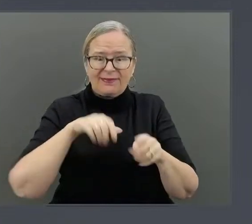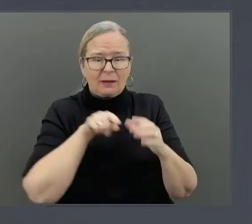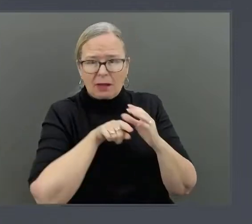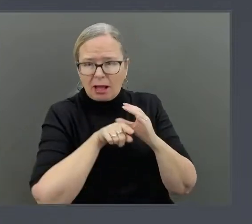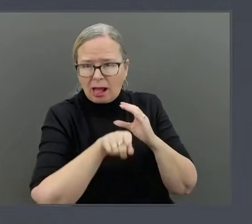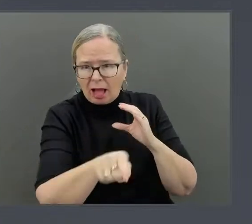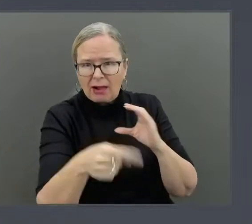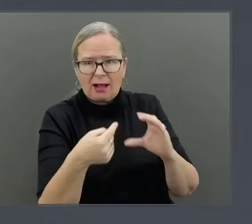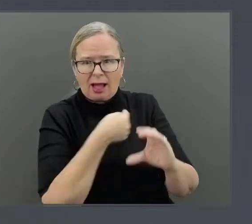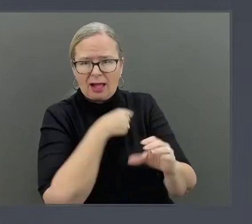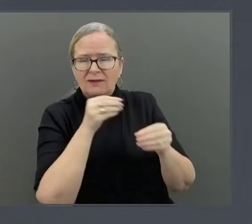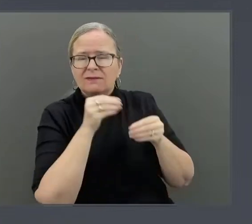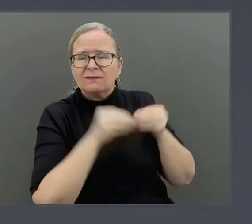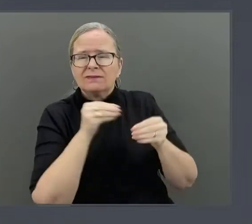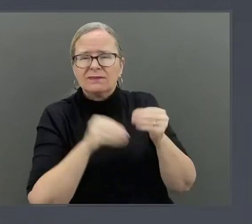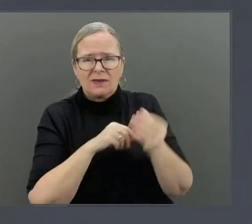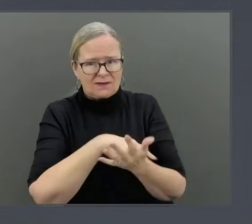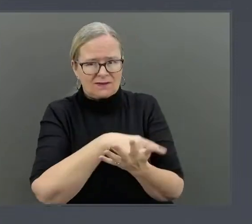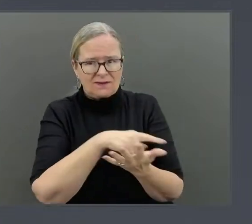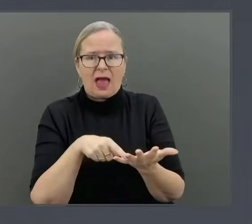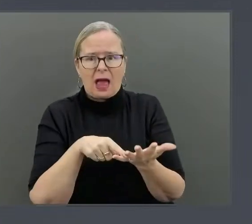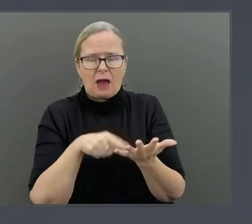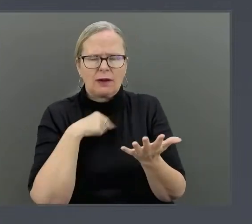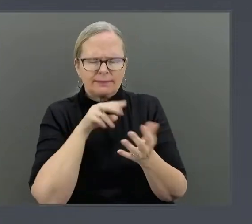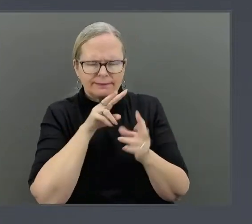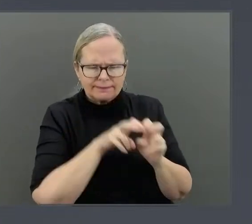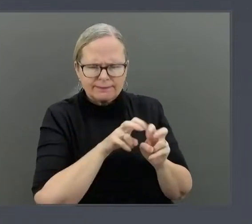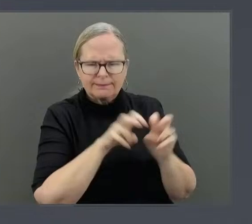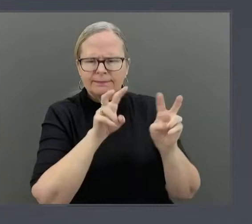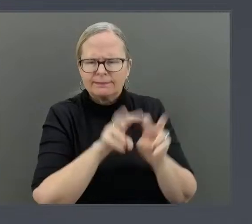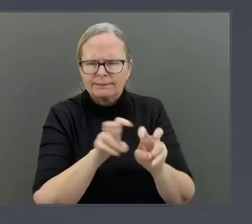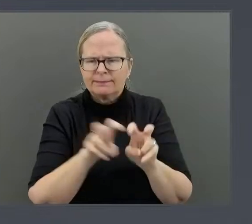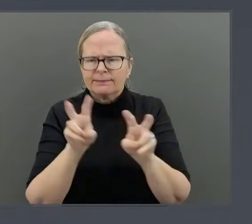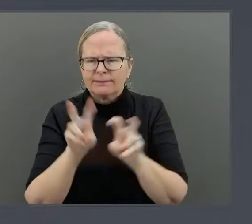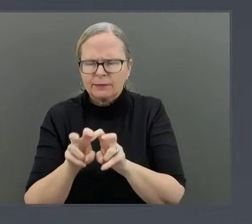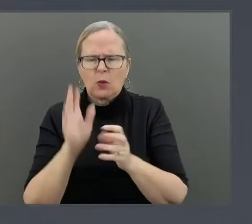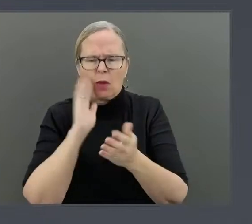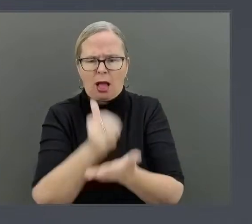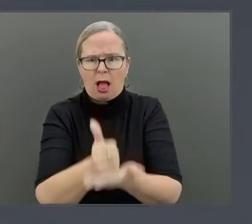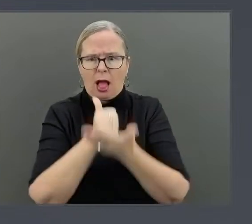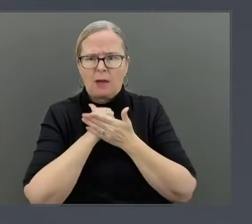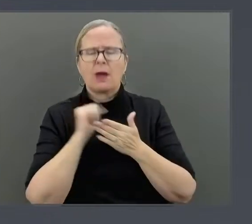we'll know more about whether the proposed fix is going to be as straightforward as we thought and